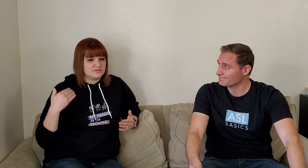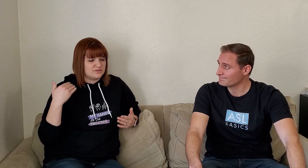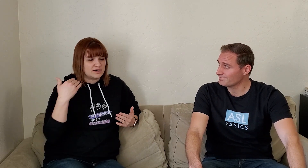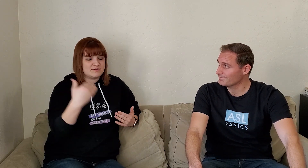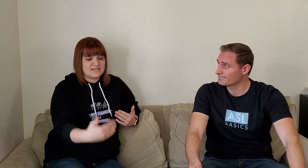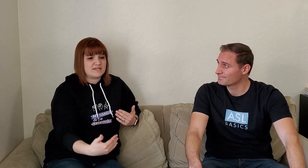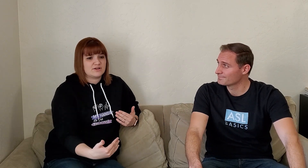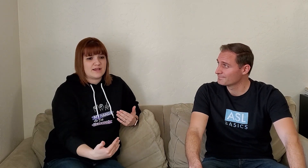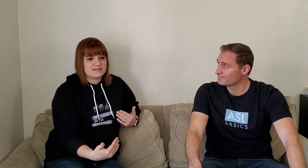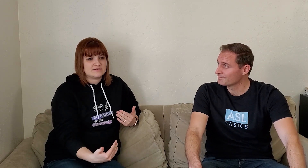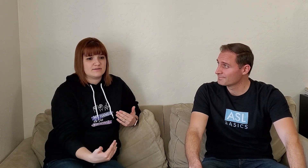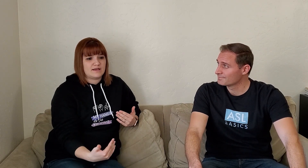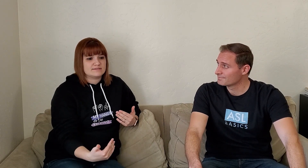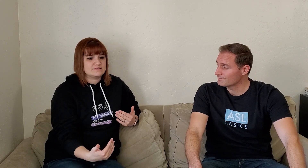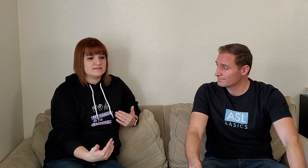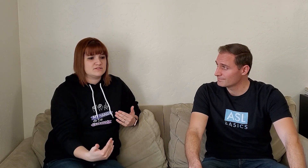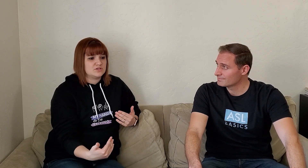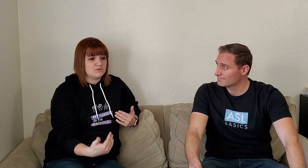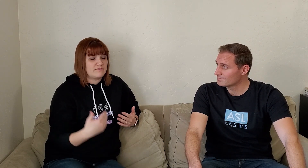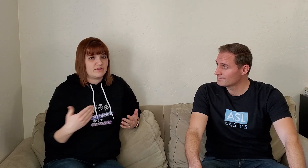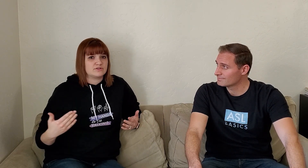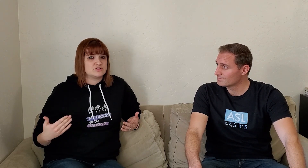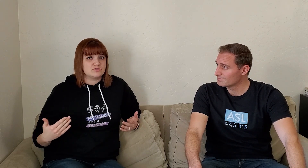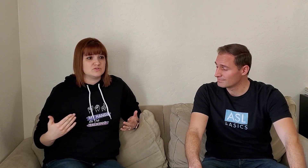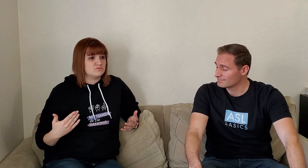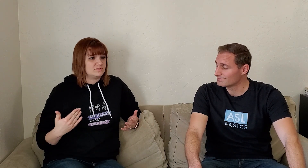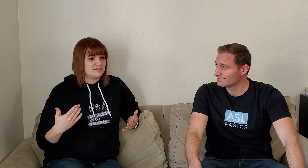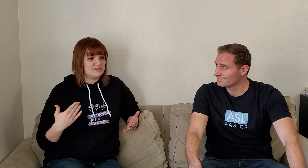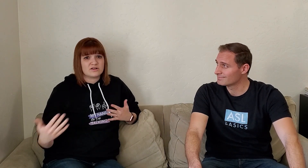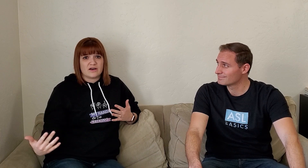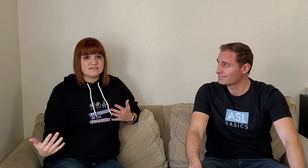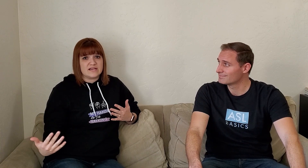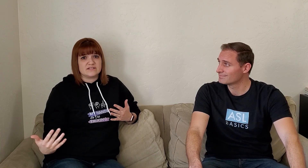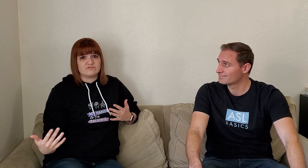You're gonna be taking your ASL classes, so you'll have other students, get their contact